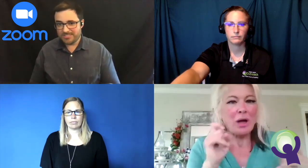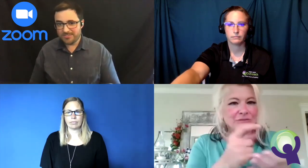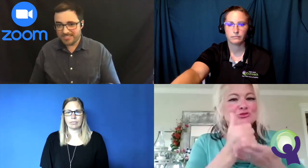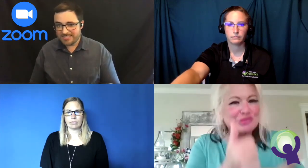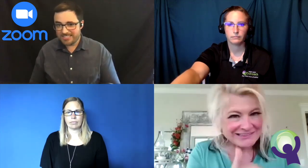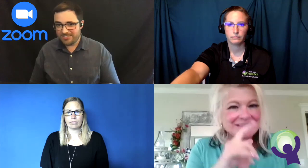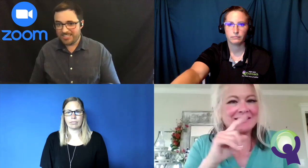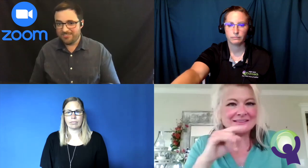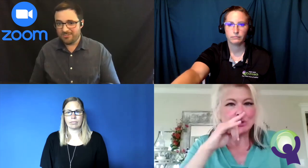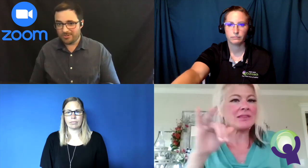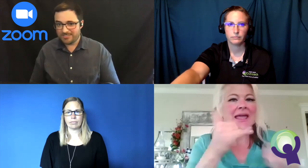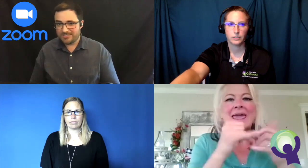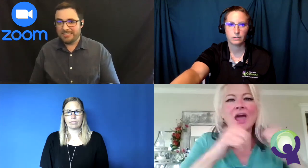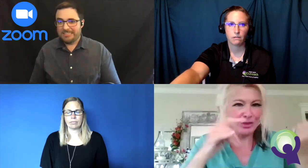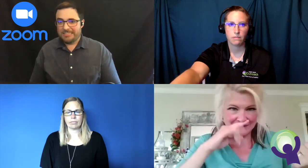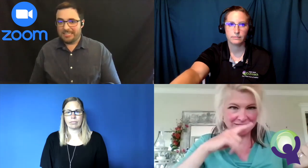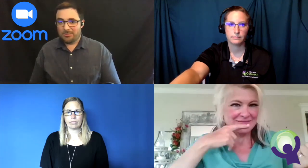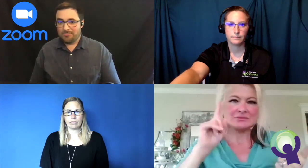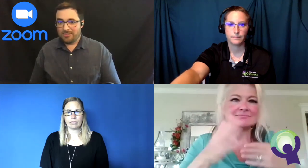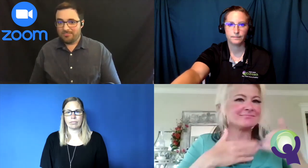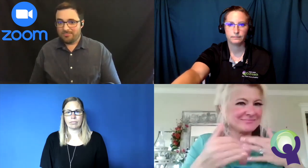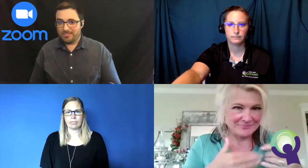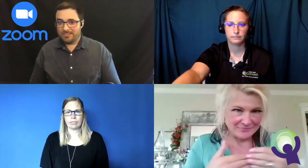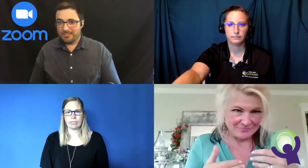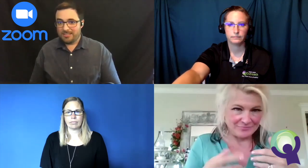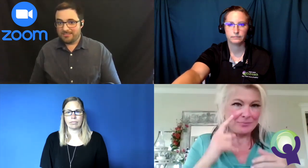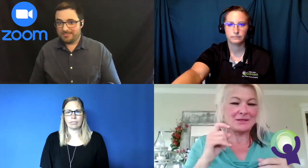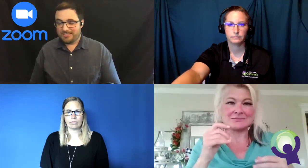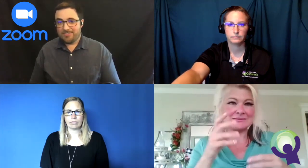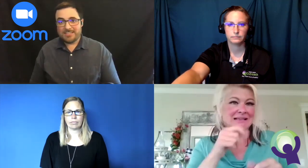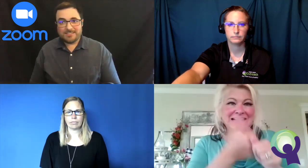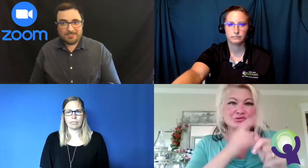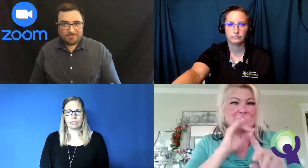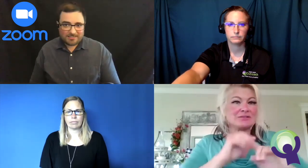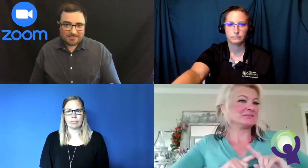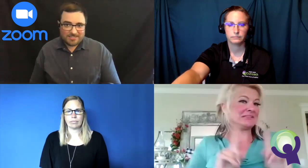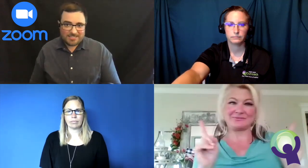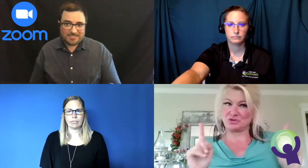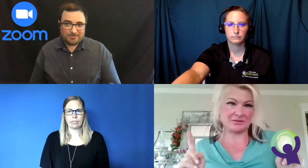with sound sensitivity, of course, if it doesn't affect the other kids